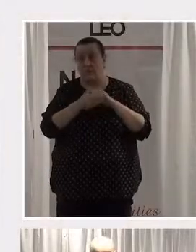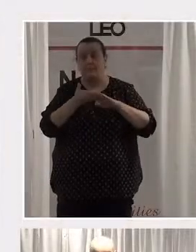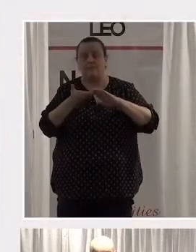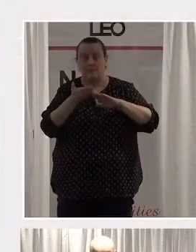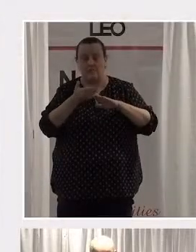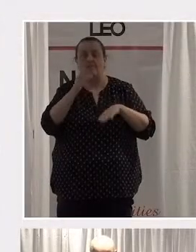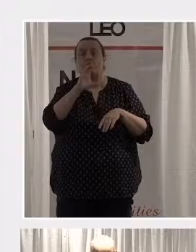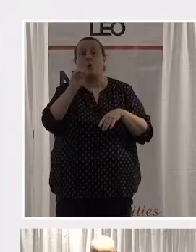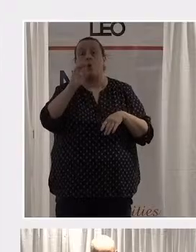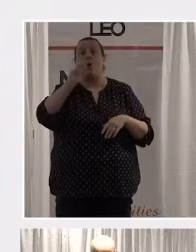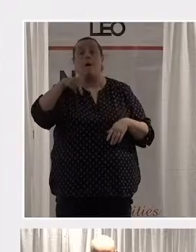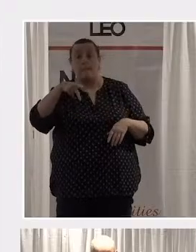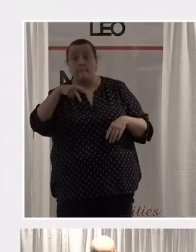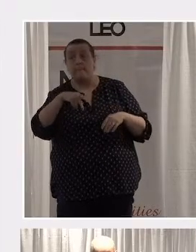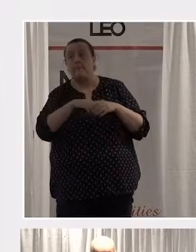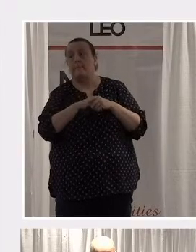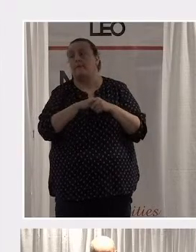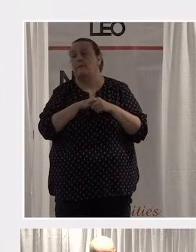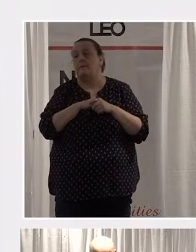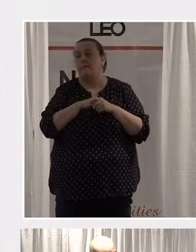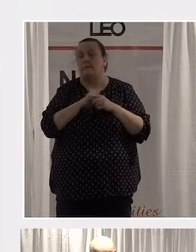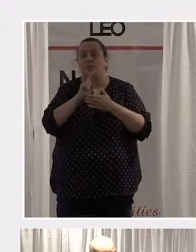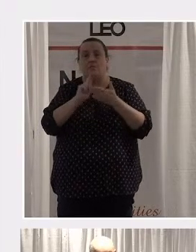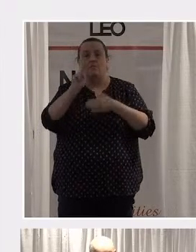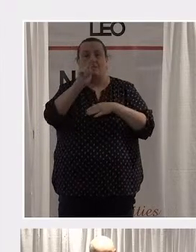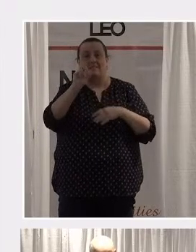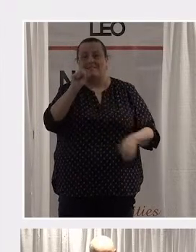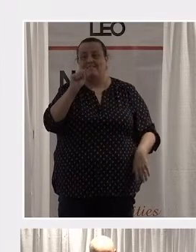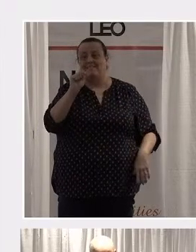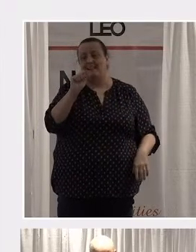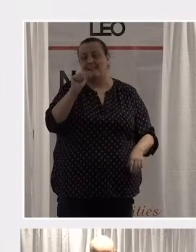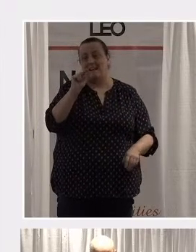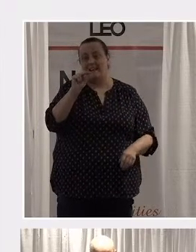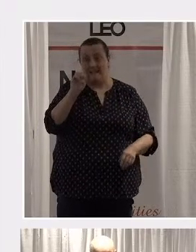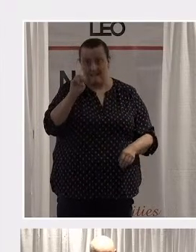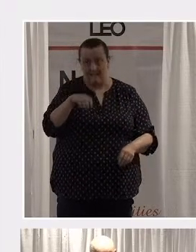AT THE UNIVERSITIE SAINT-ANNE WHERE HE'S PROUD TO HAVE BEEN RECRUITED